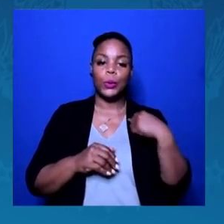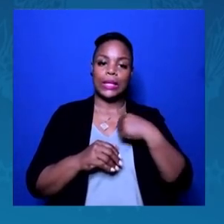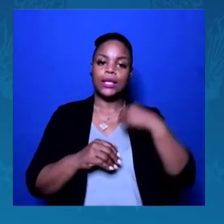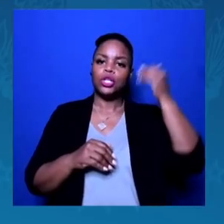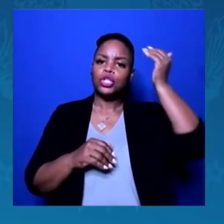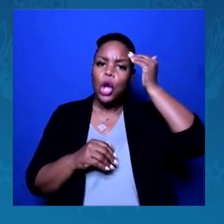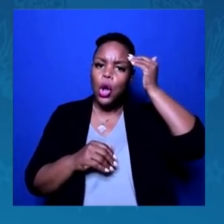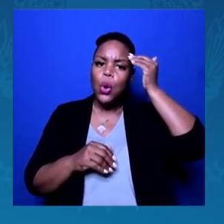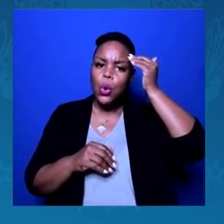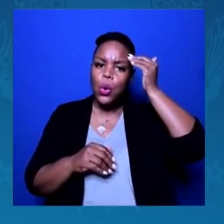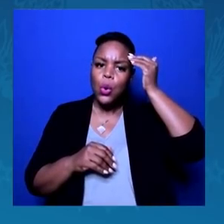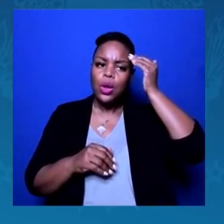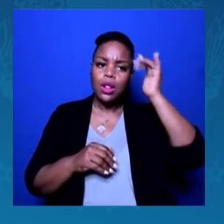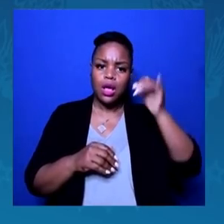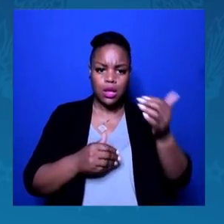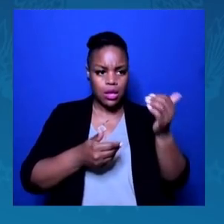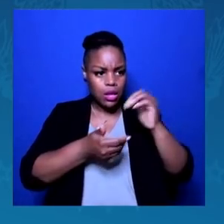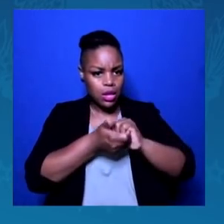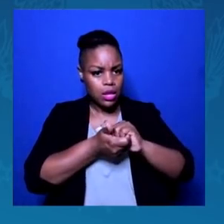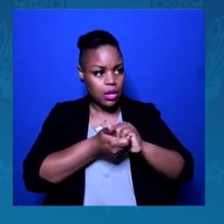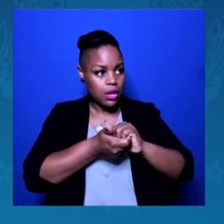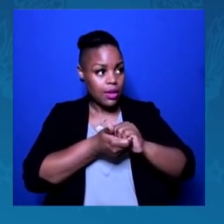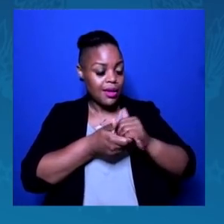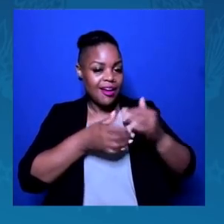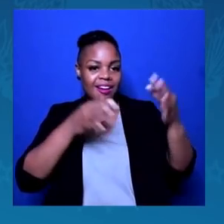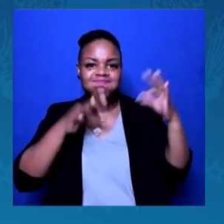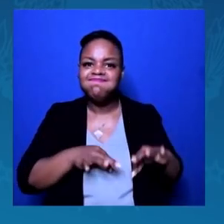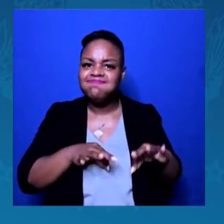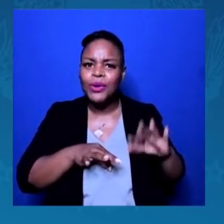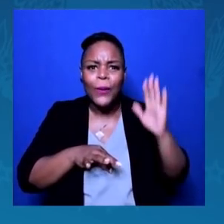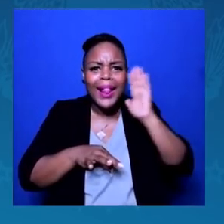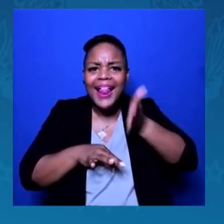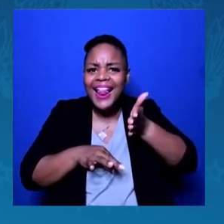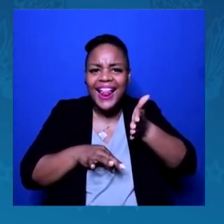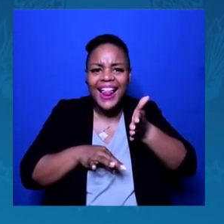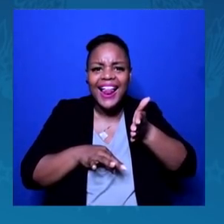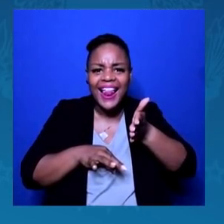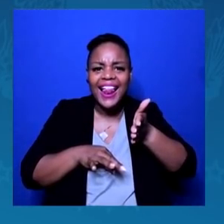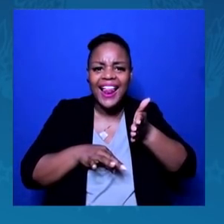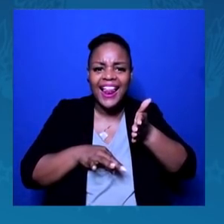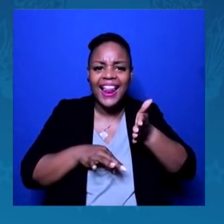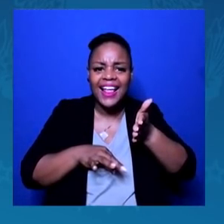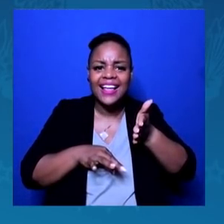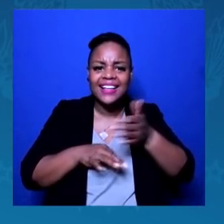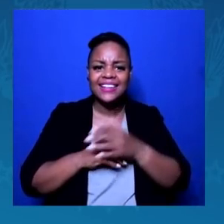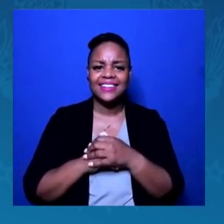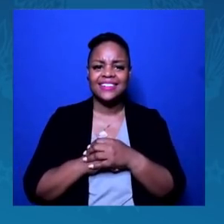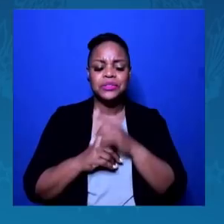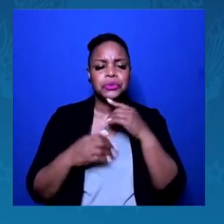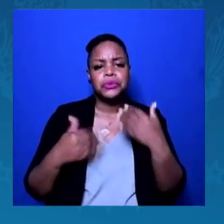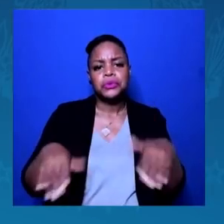and that there is much that we can do together. With that, I'll take questions. Moderator: Our first question will come from